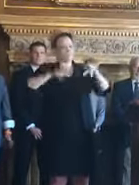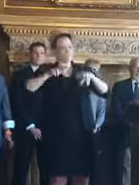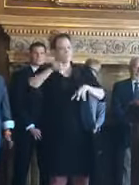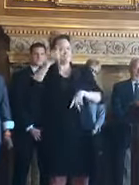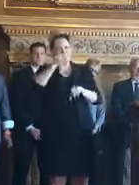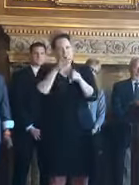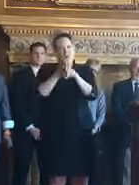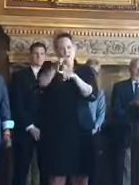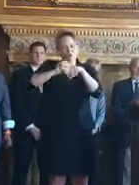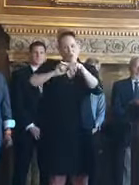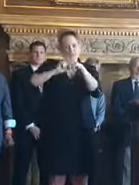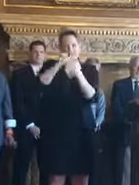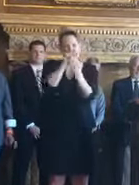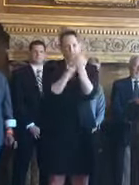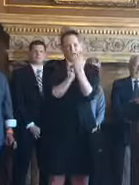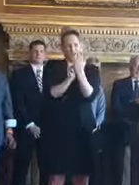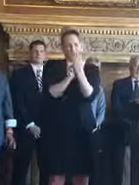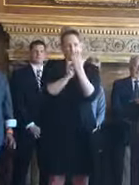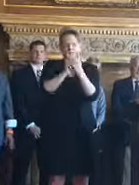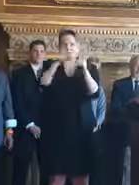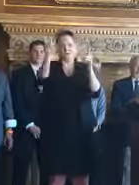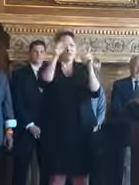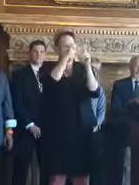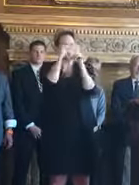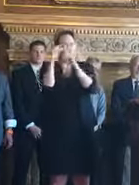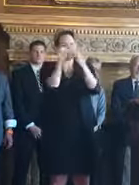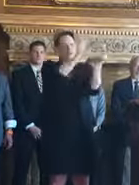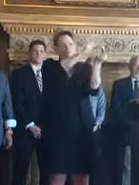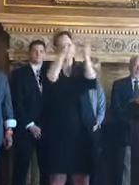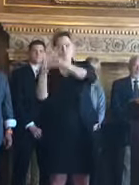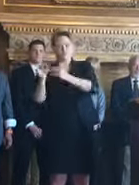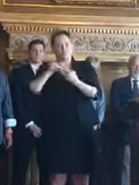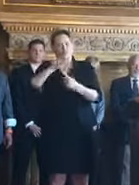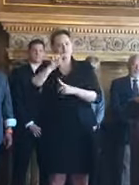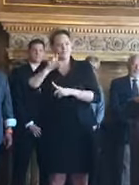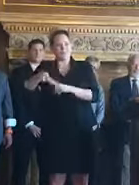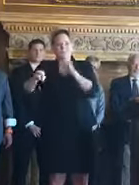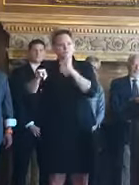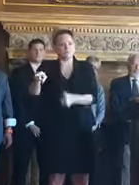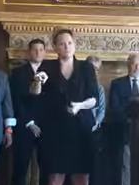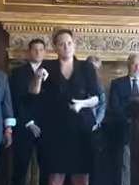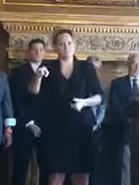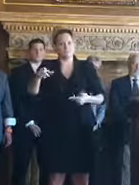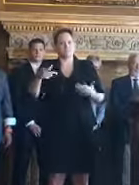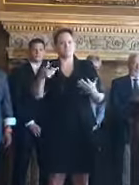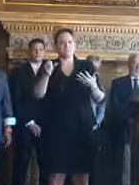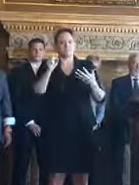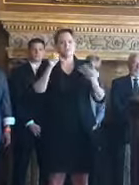the entire process, because they may not have had a qualified interpreter that understood